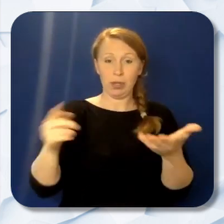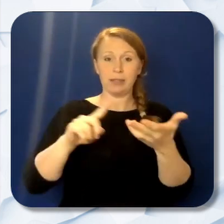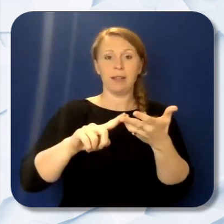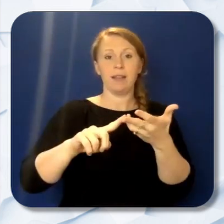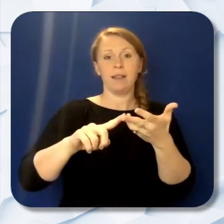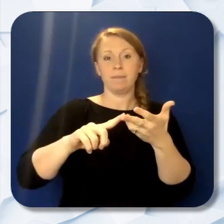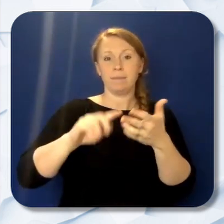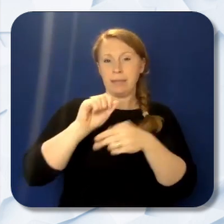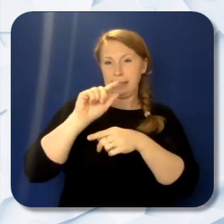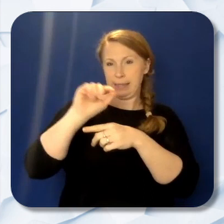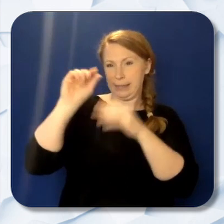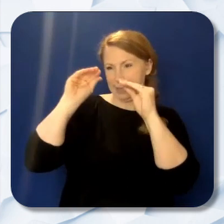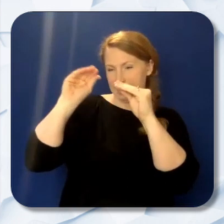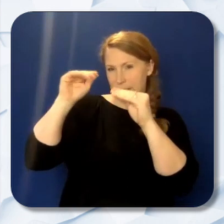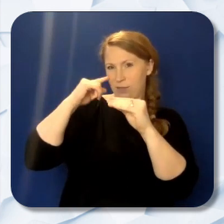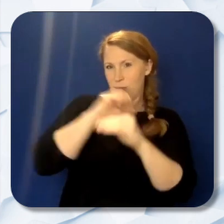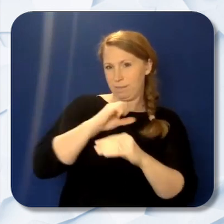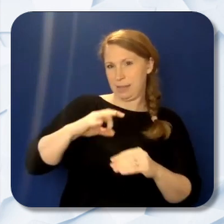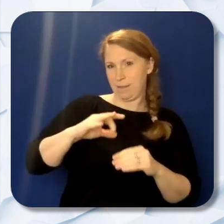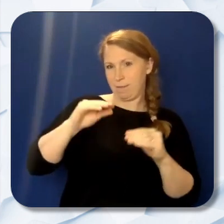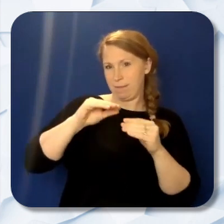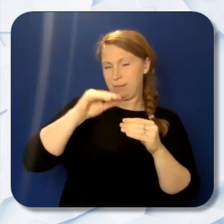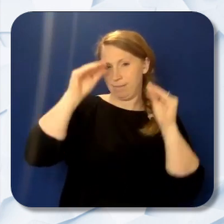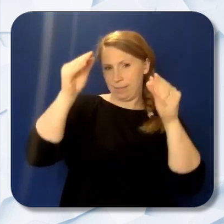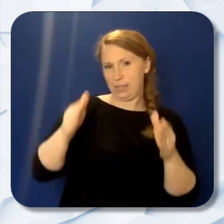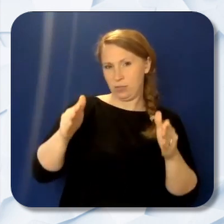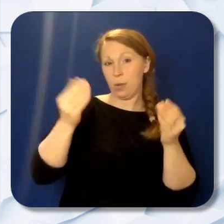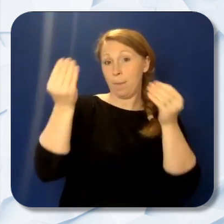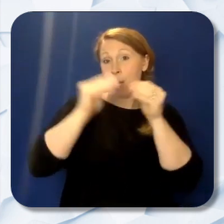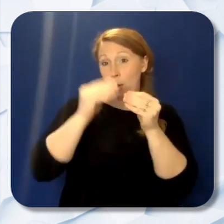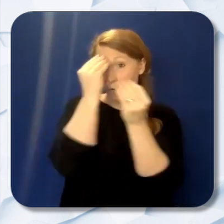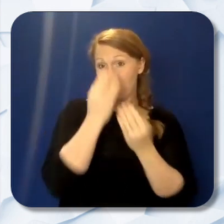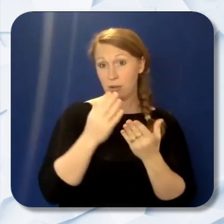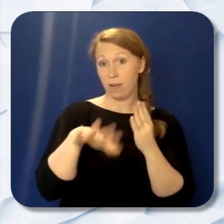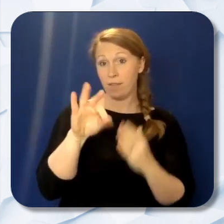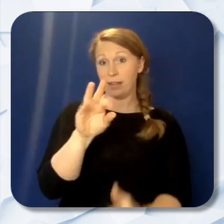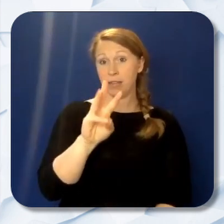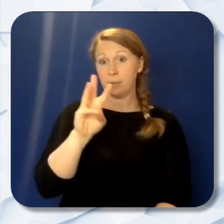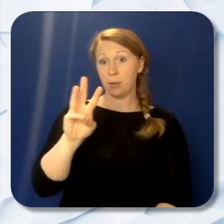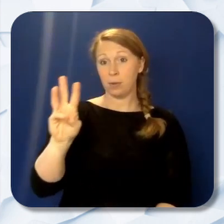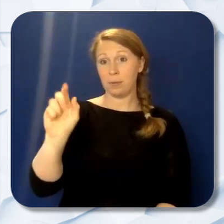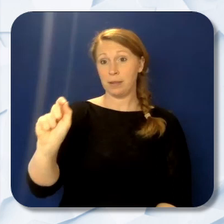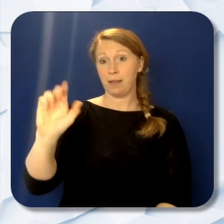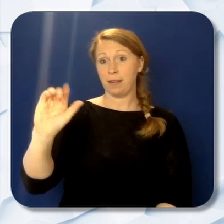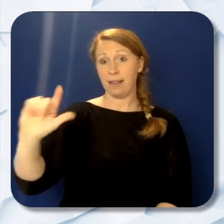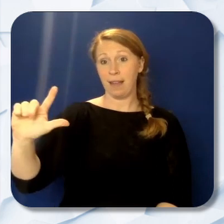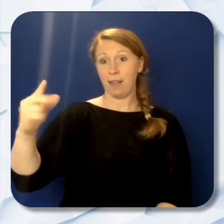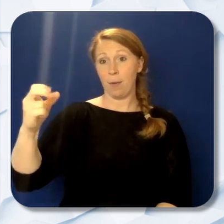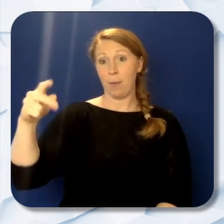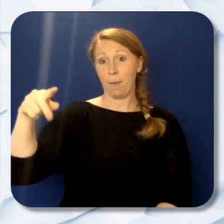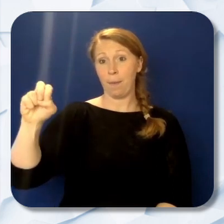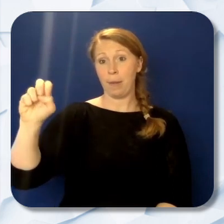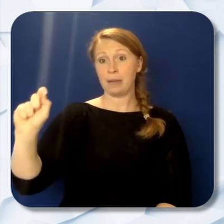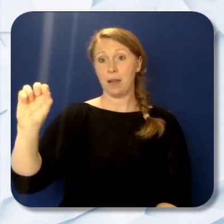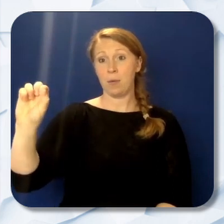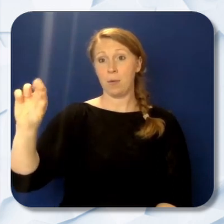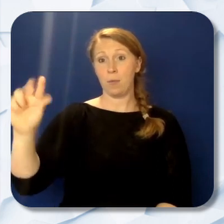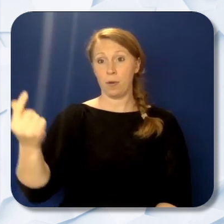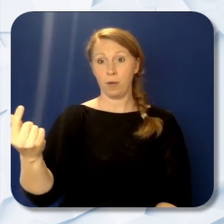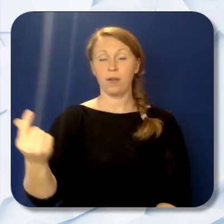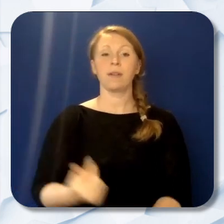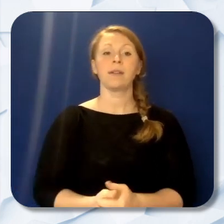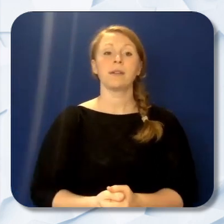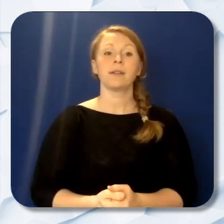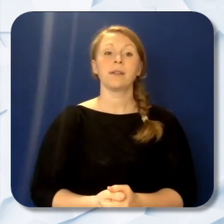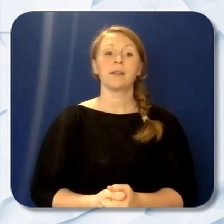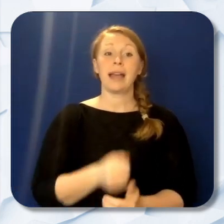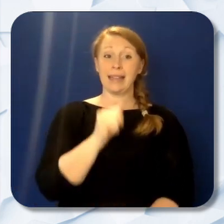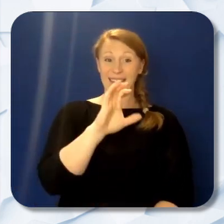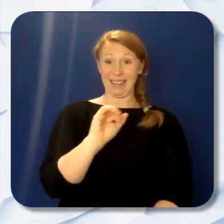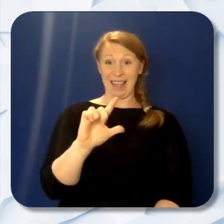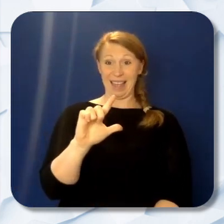More information on this project can be found at How well is the project funded by the substance,